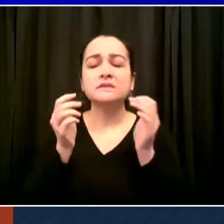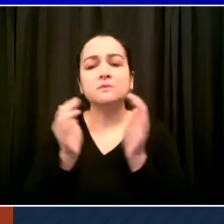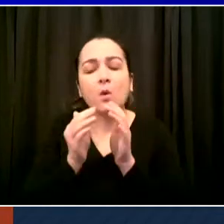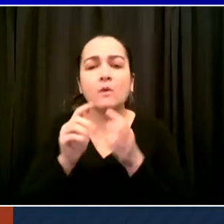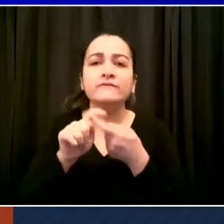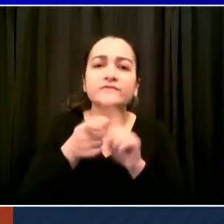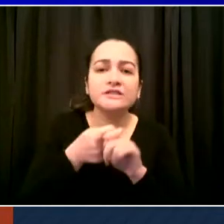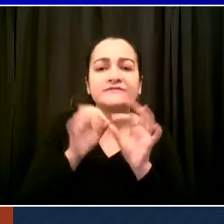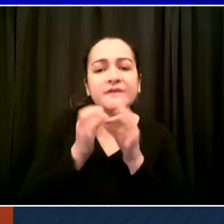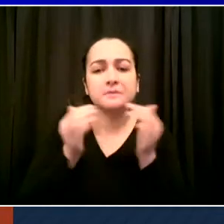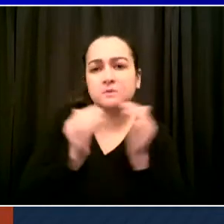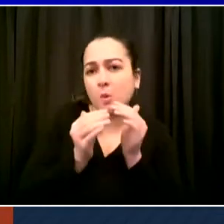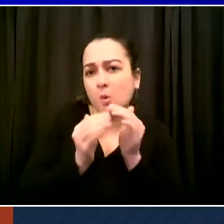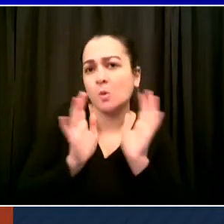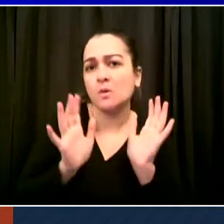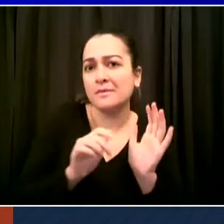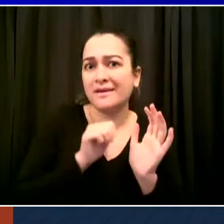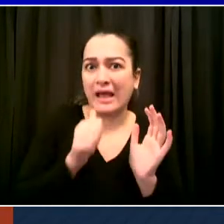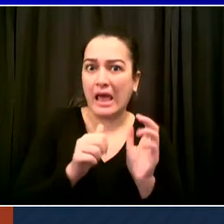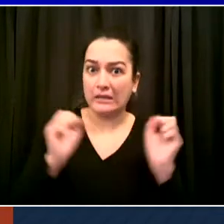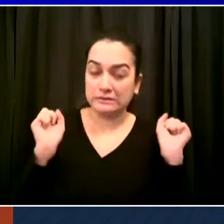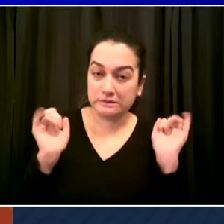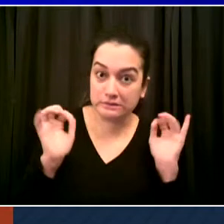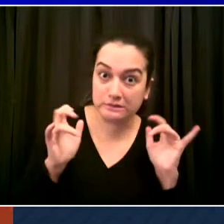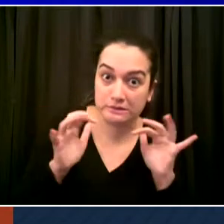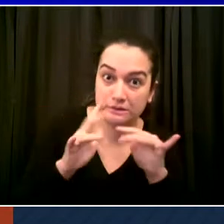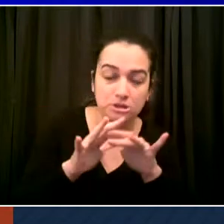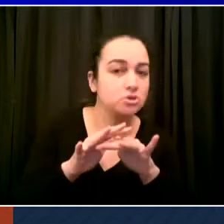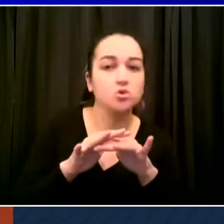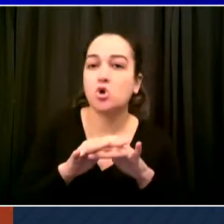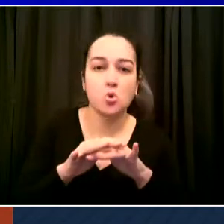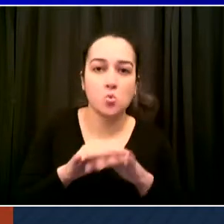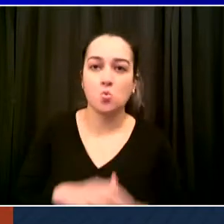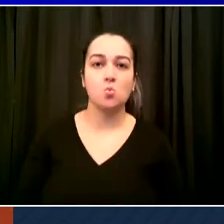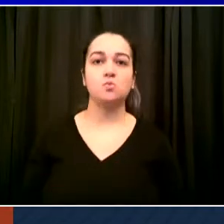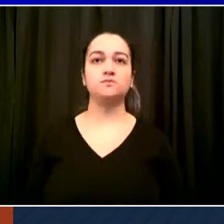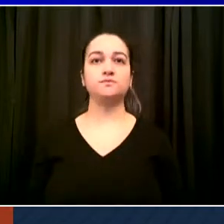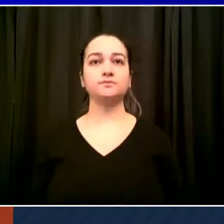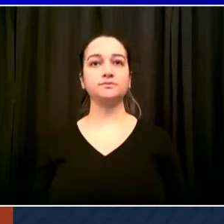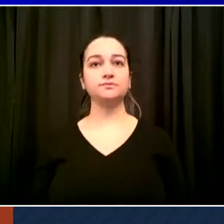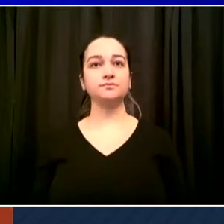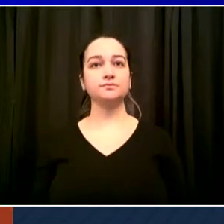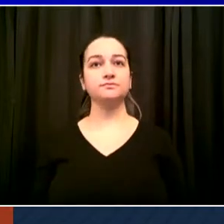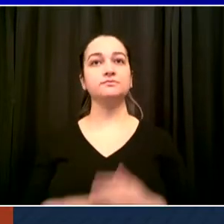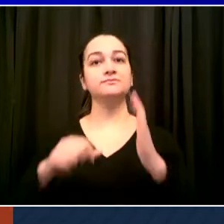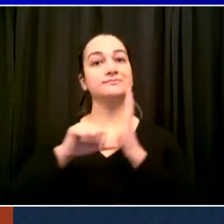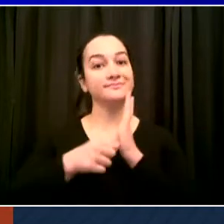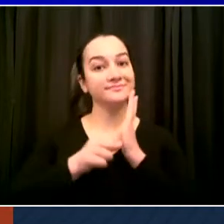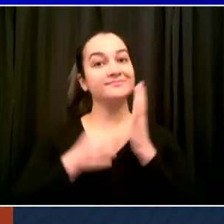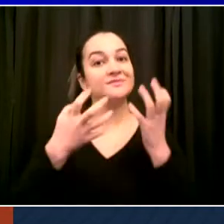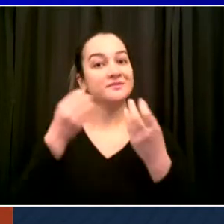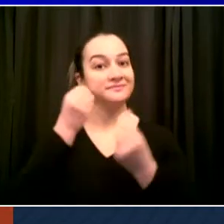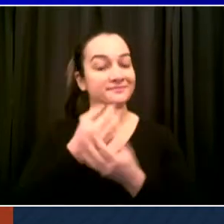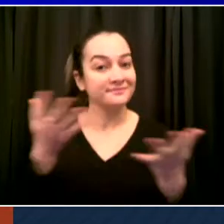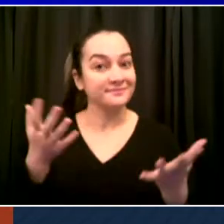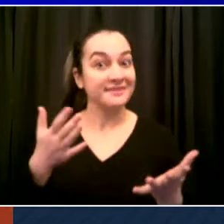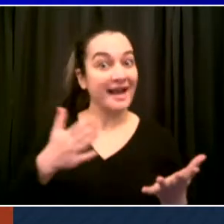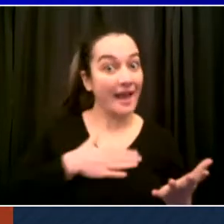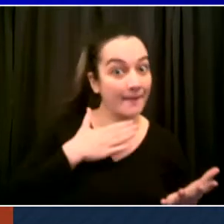UTB THEY CAN DO IT SAFELY AND BE SMART ABABUTO HOW LARGE THE SIZE OF THE GROUP IS.